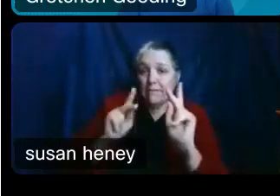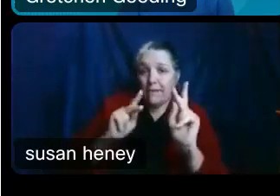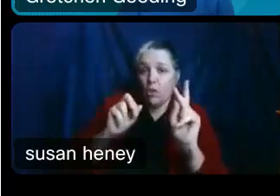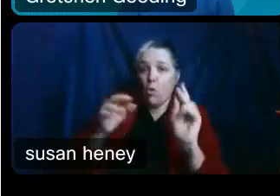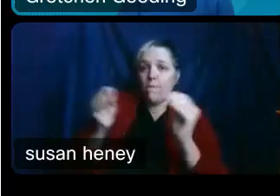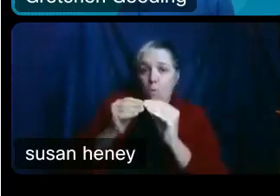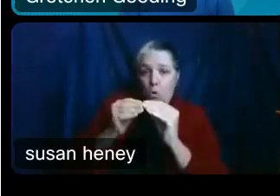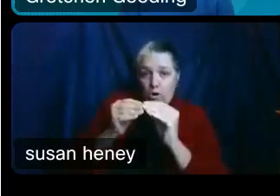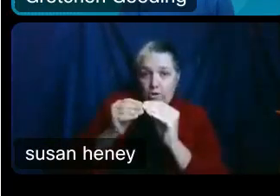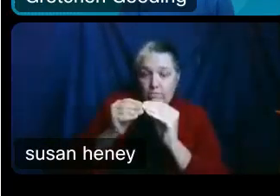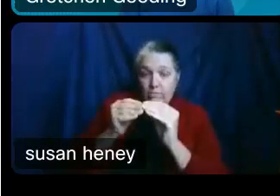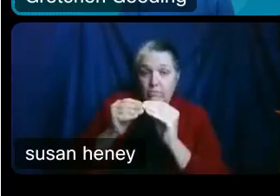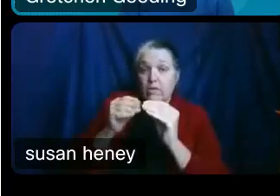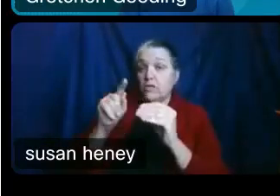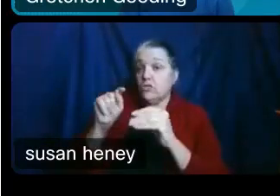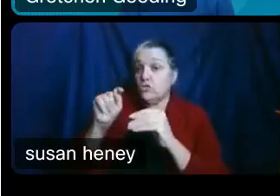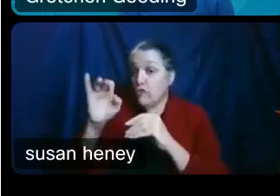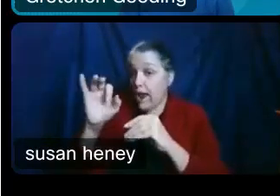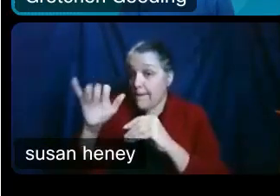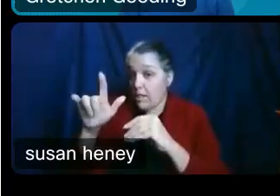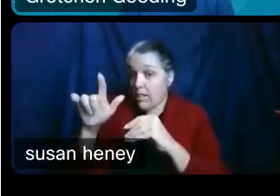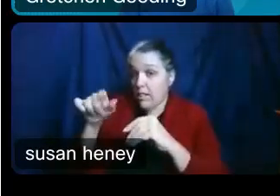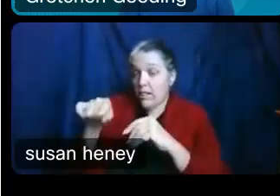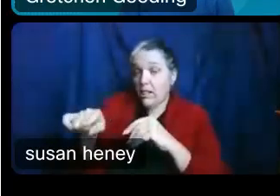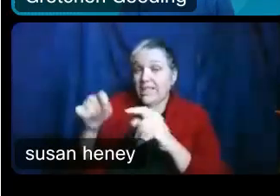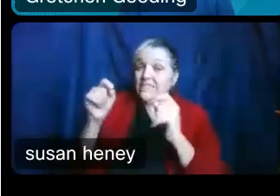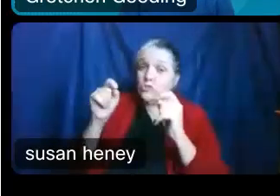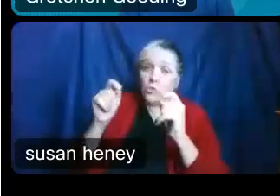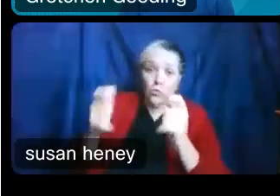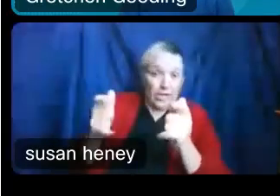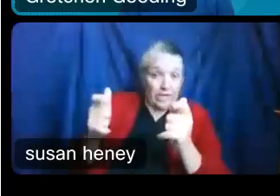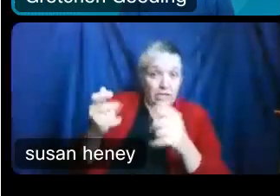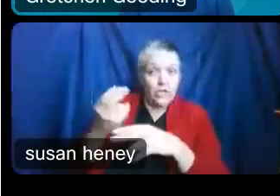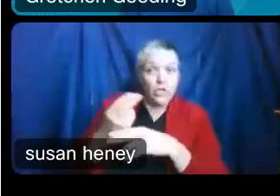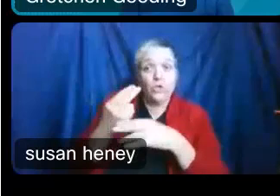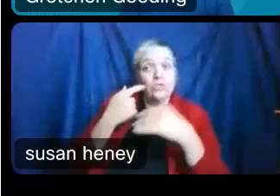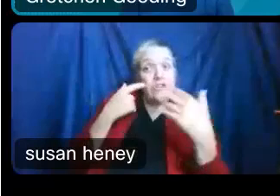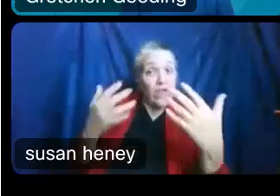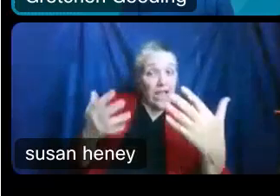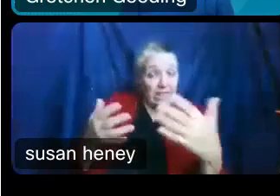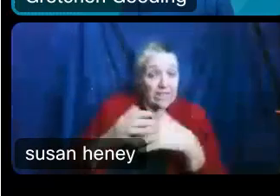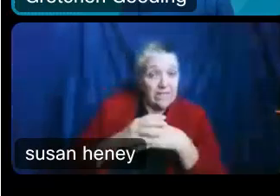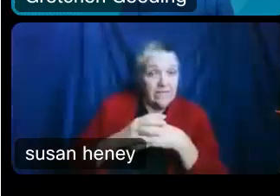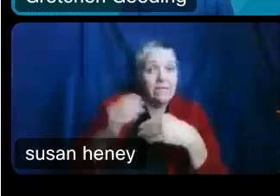Area is another tool that's quick and user friendly. It gives 5-year ACS characteristic